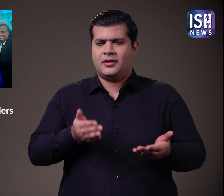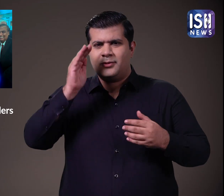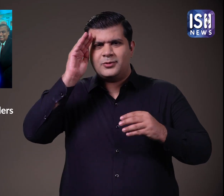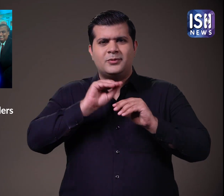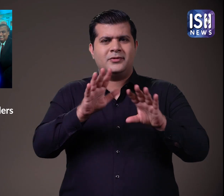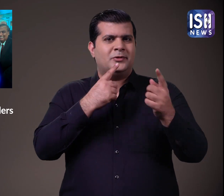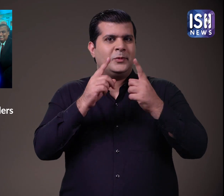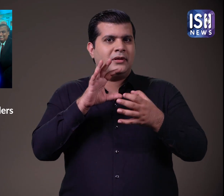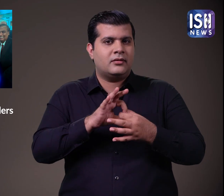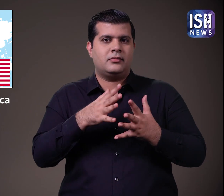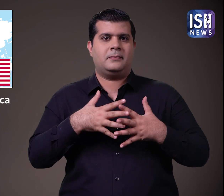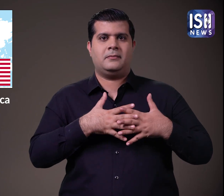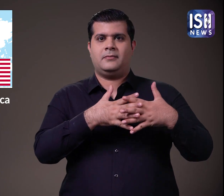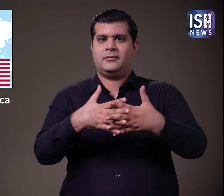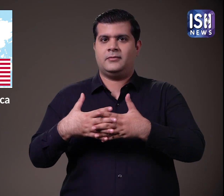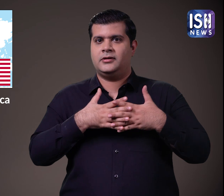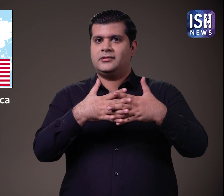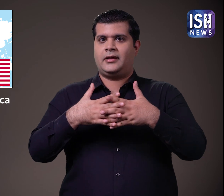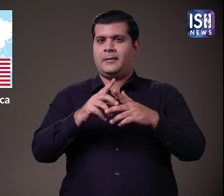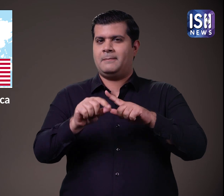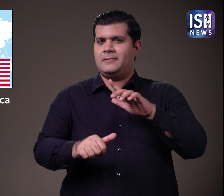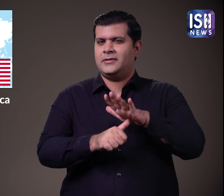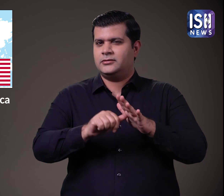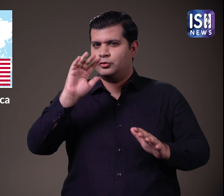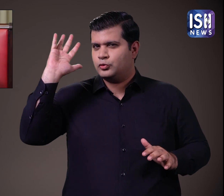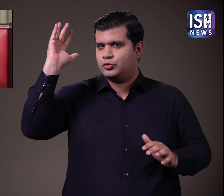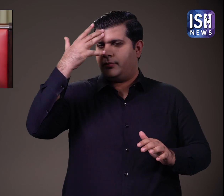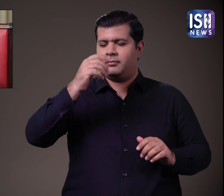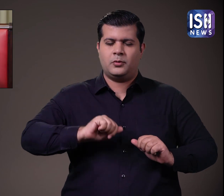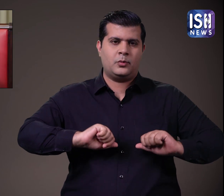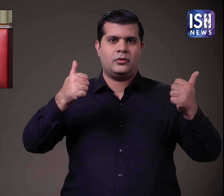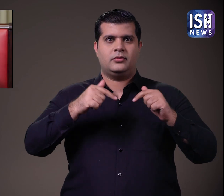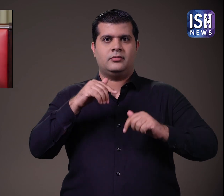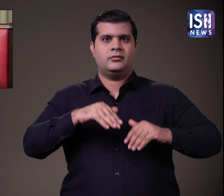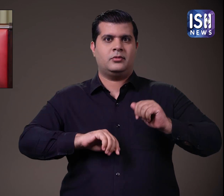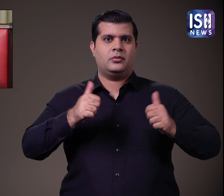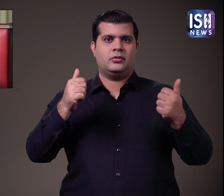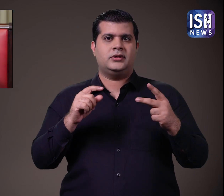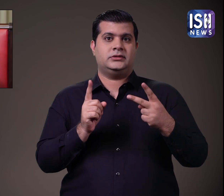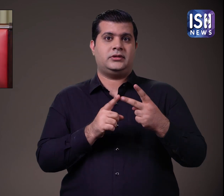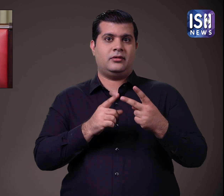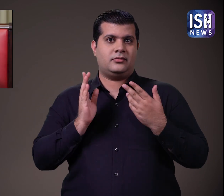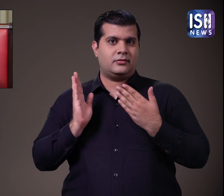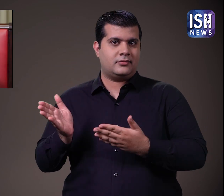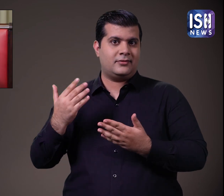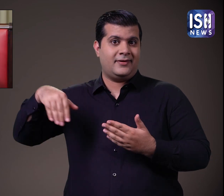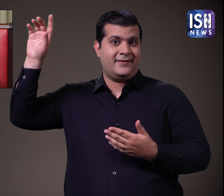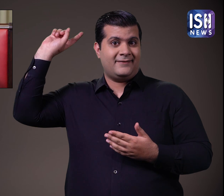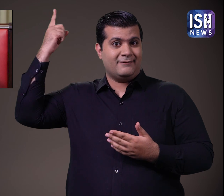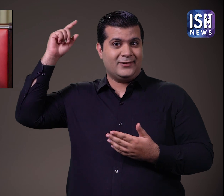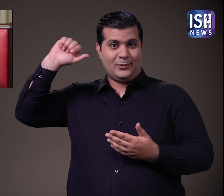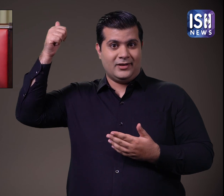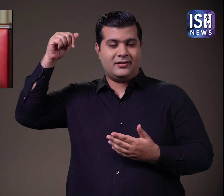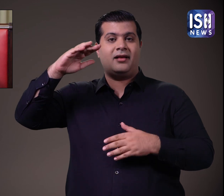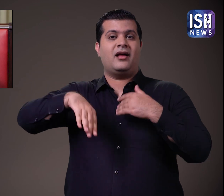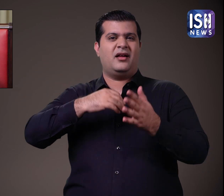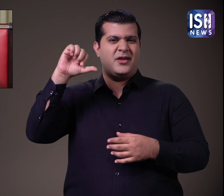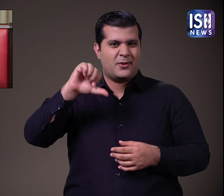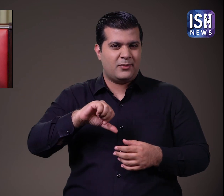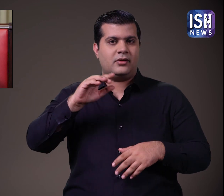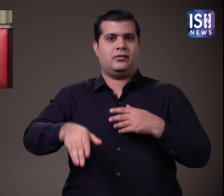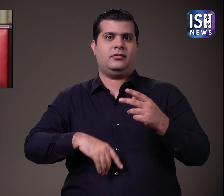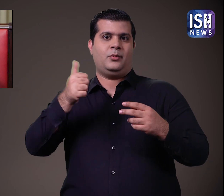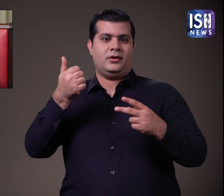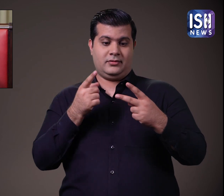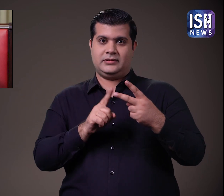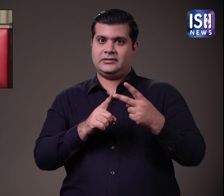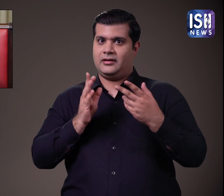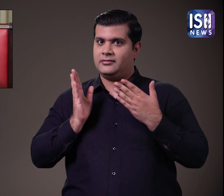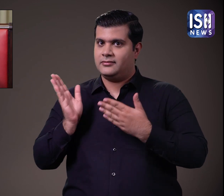Today, we will talk about Donald Trump's victory in the US elections, securing his second term as President.